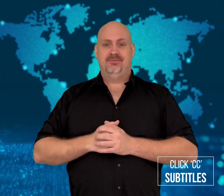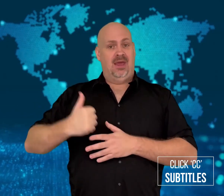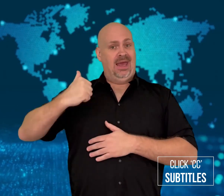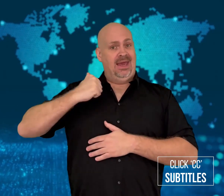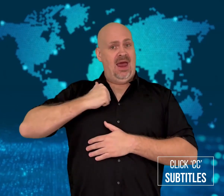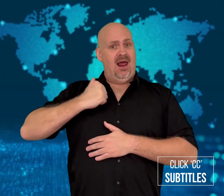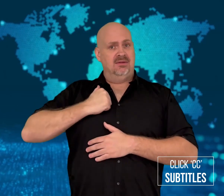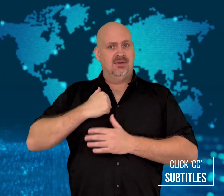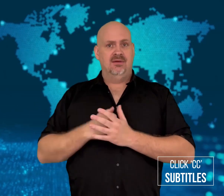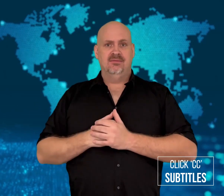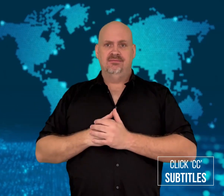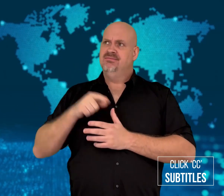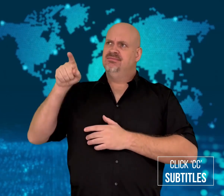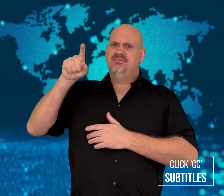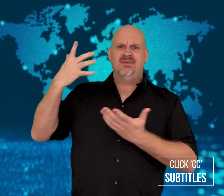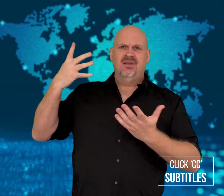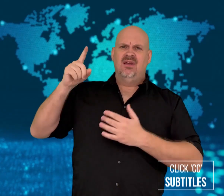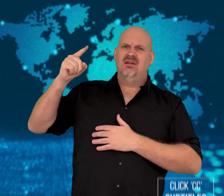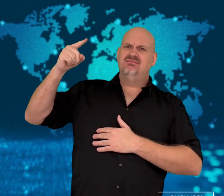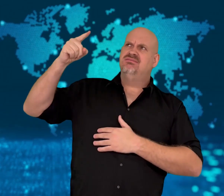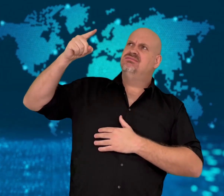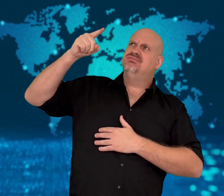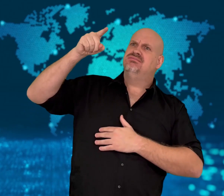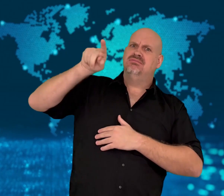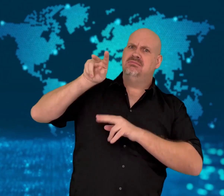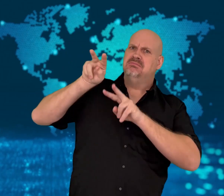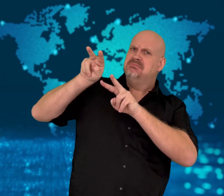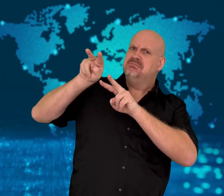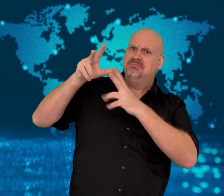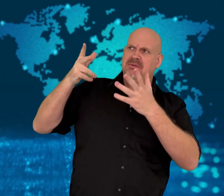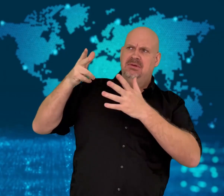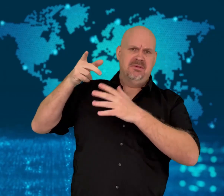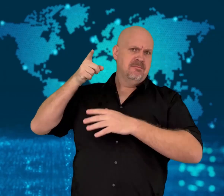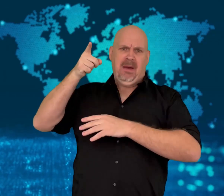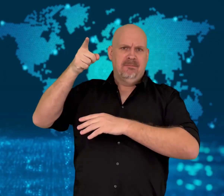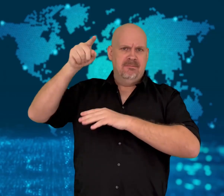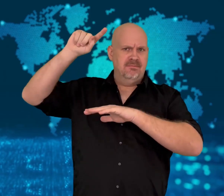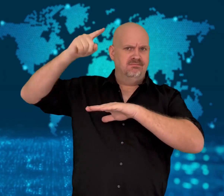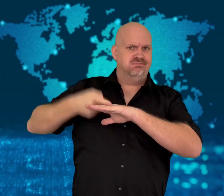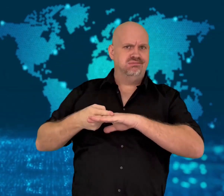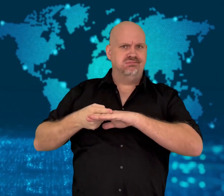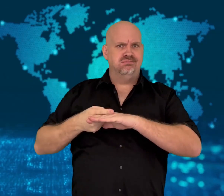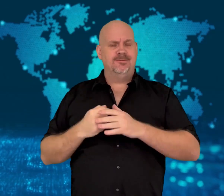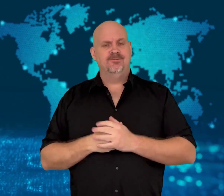Unidentified object shot down